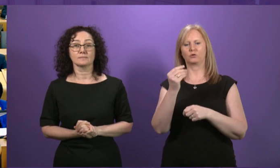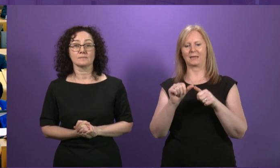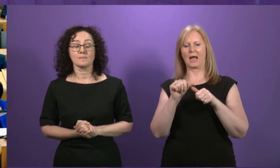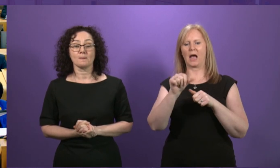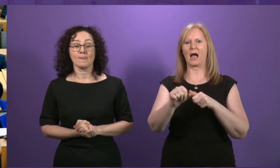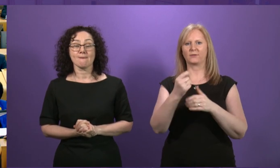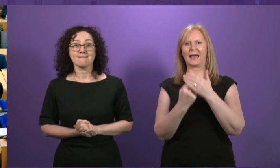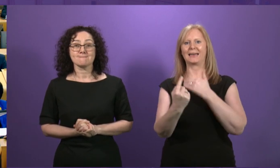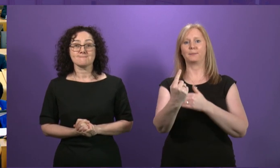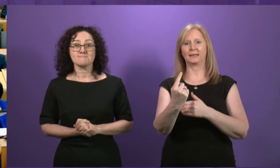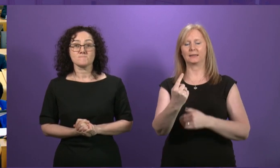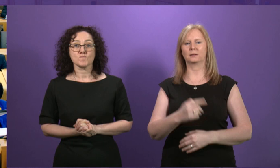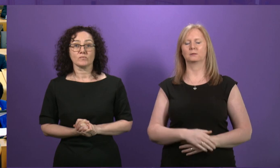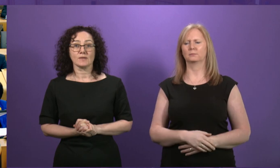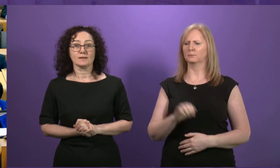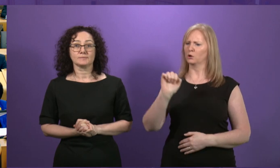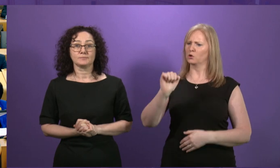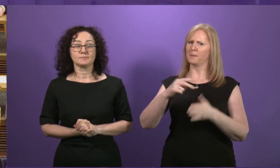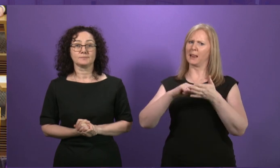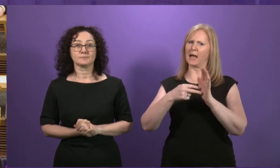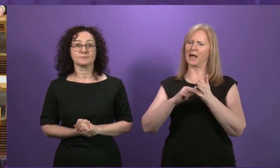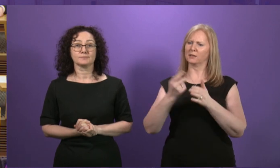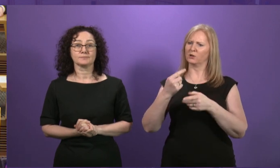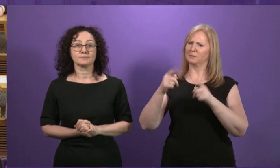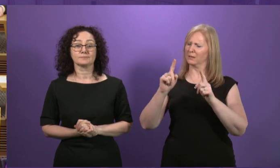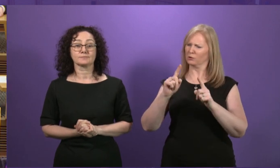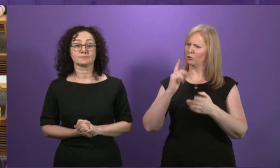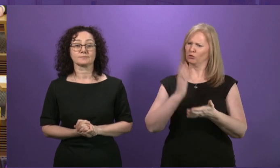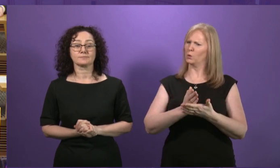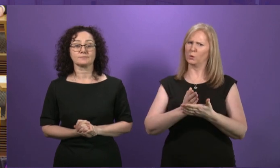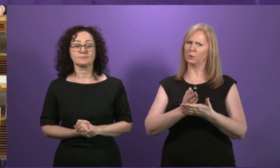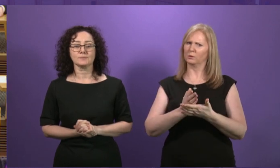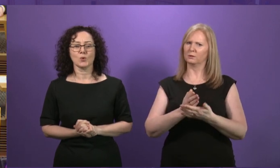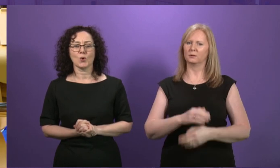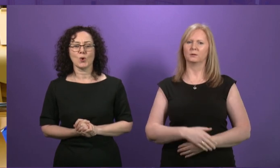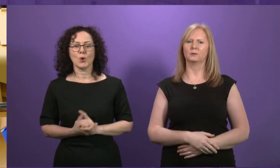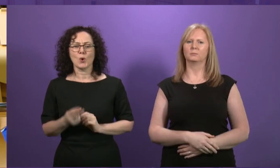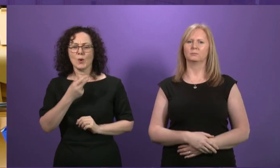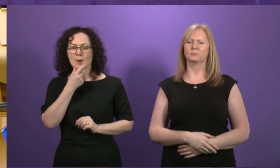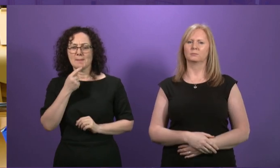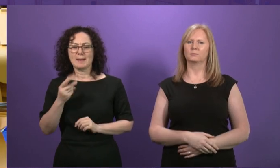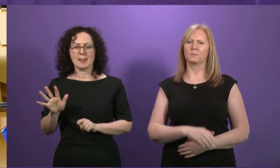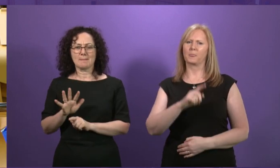However, under the First Minister’s plans, that is simply not true, is it? What Kate